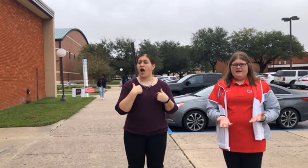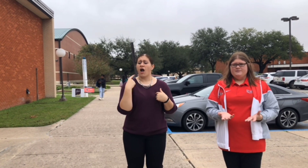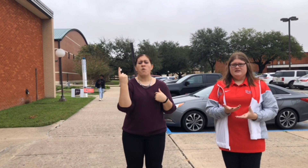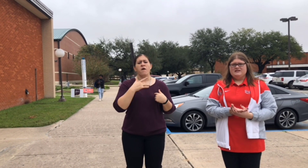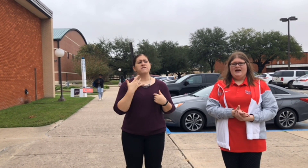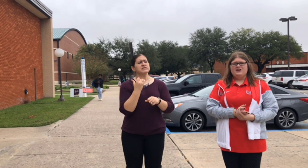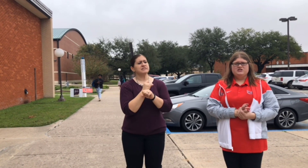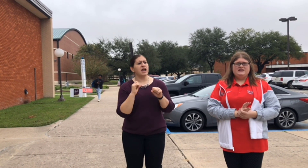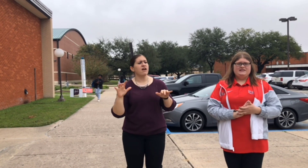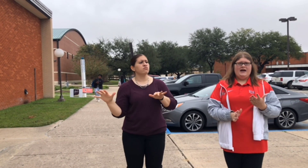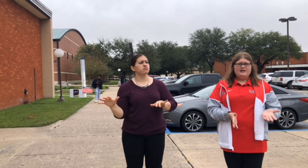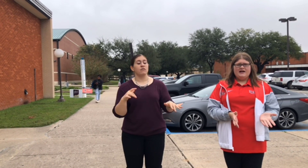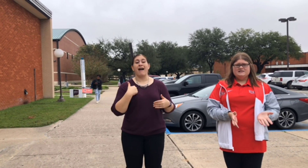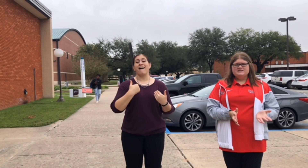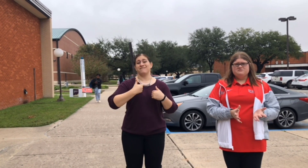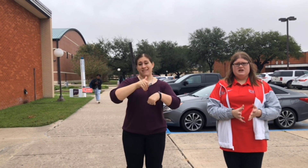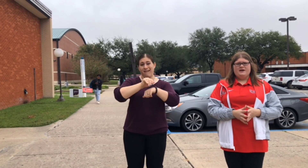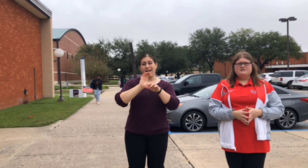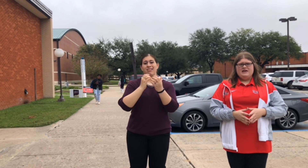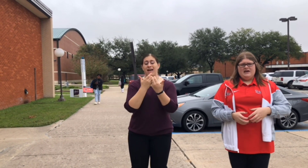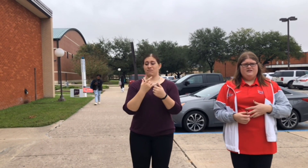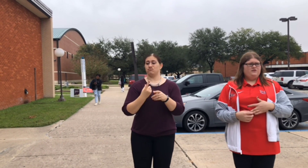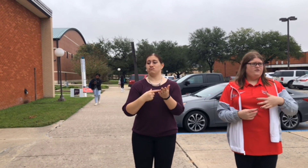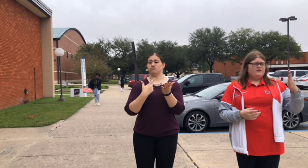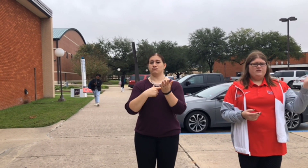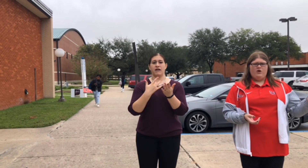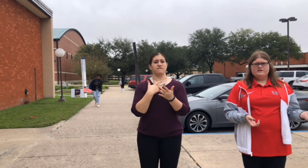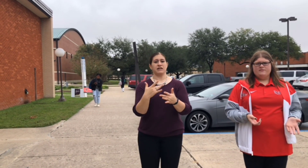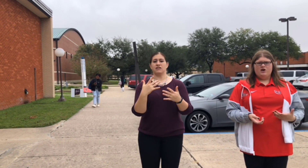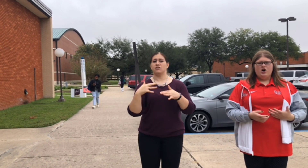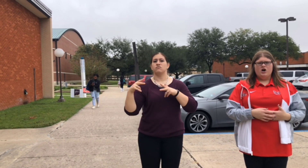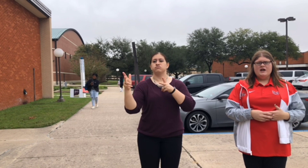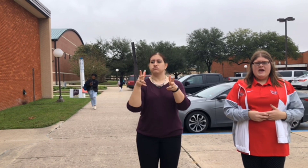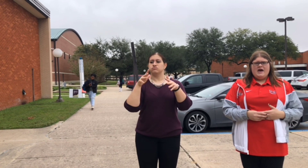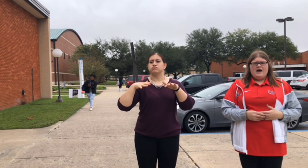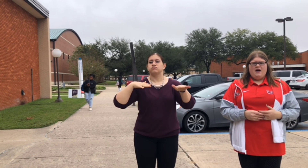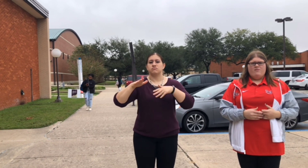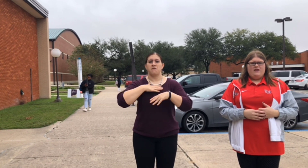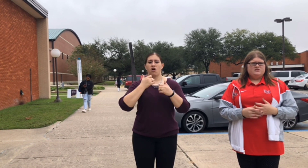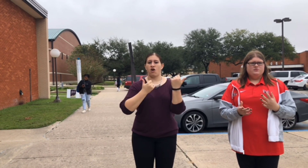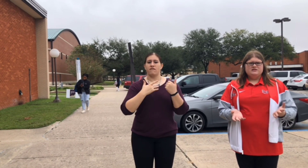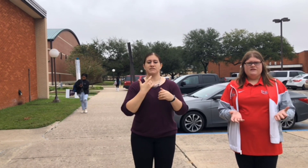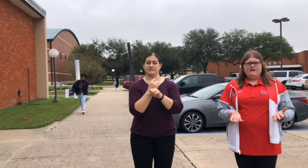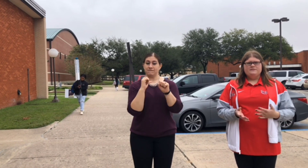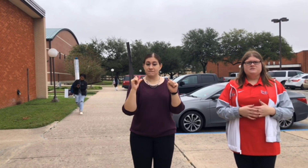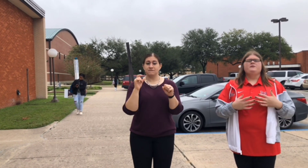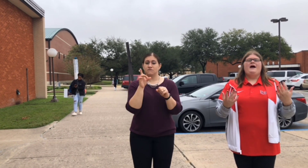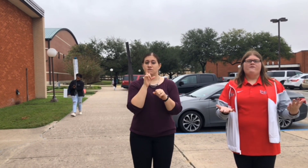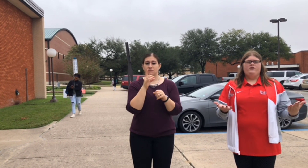campus. I actually take night classes sometimes and feel free to walk to my car. It's a really safe campus but we have all